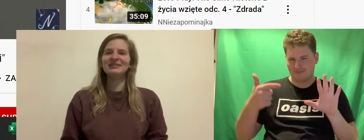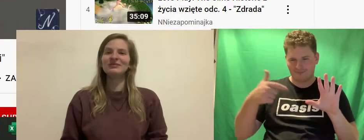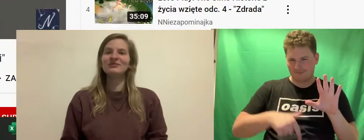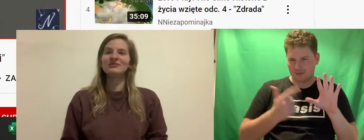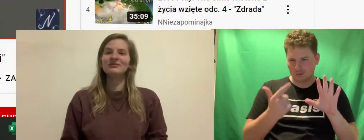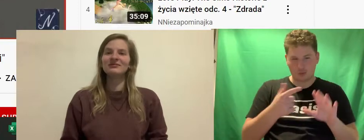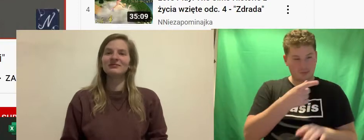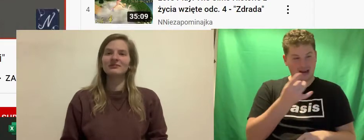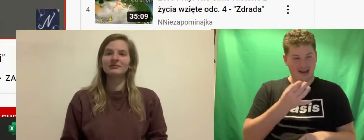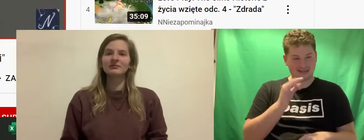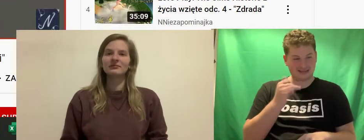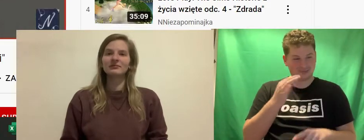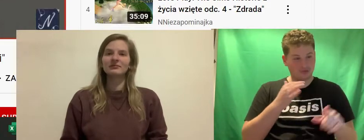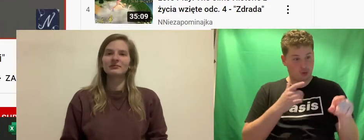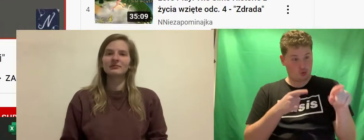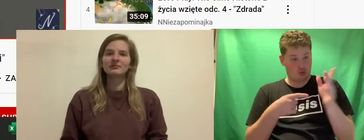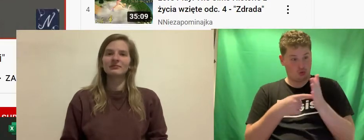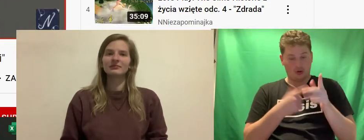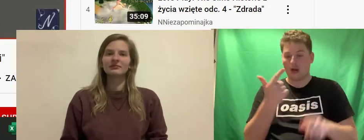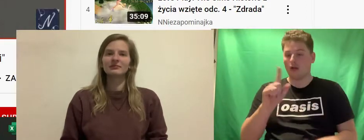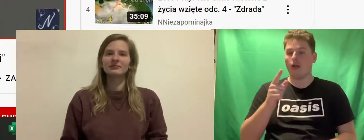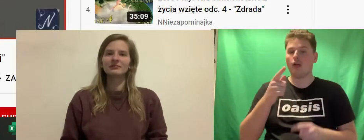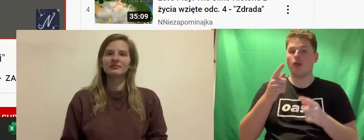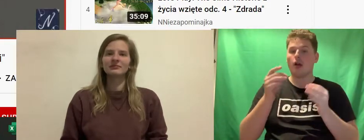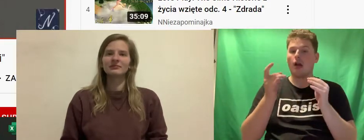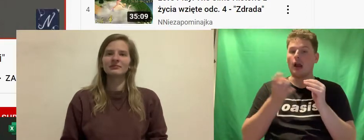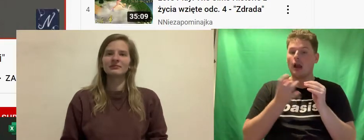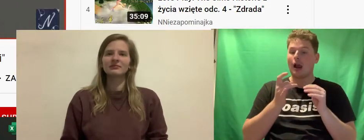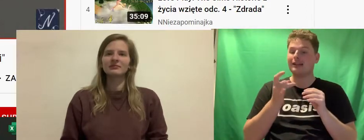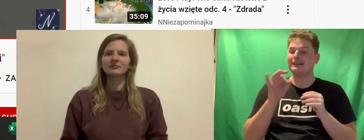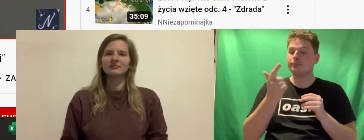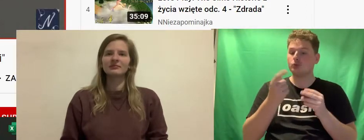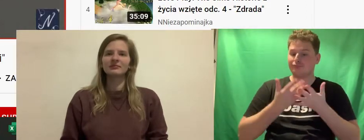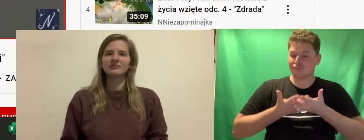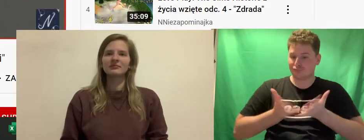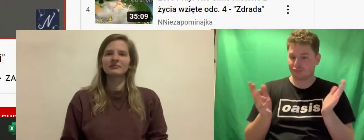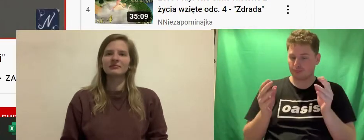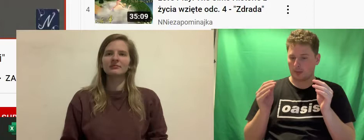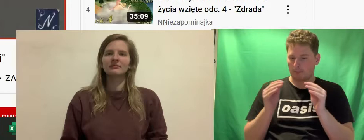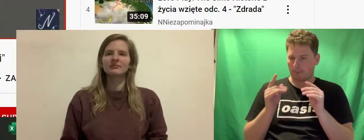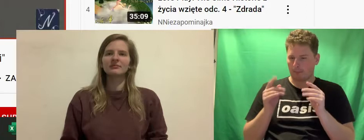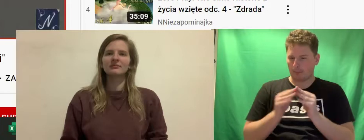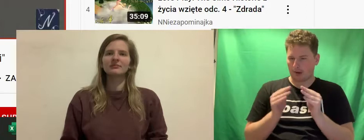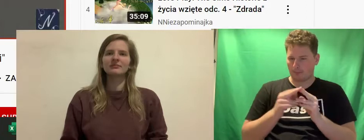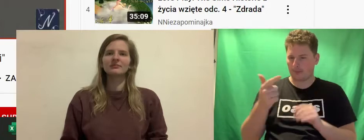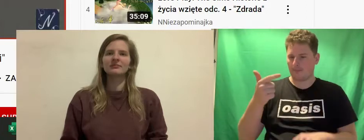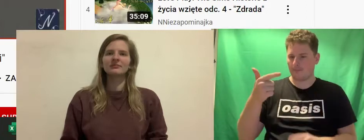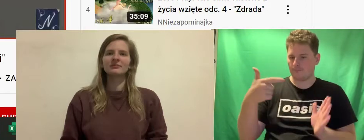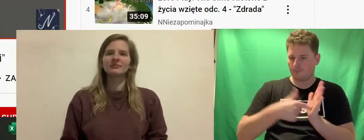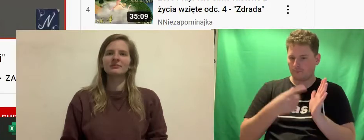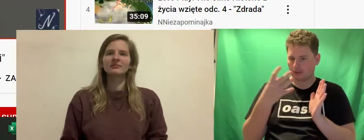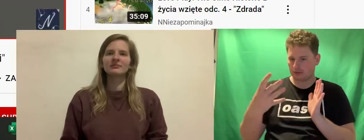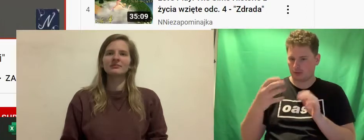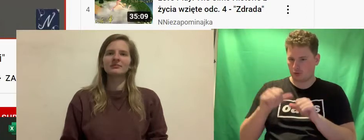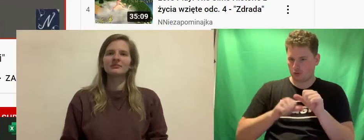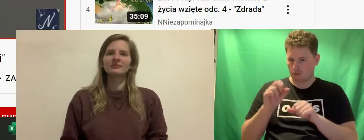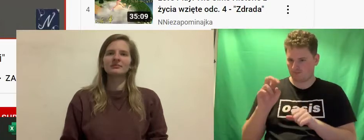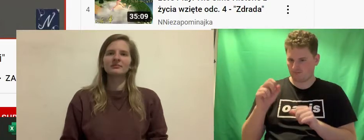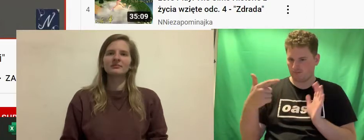A: Sims historie had its premiere in 2007! and the Sims 2 themselves created it in 2004!